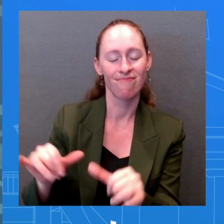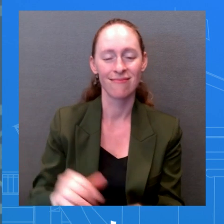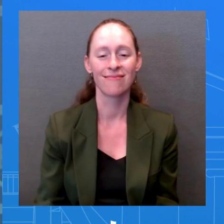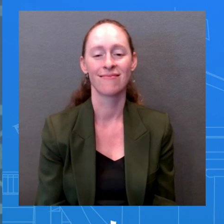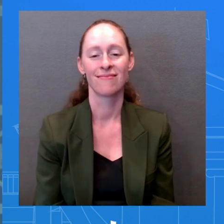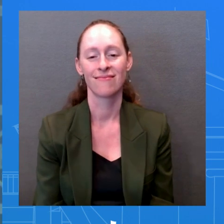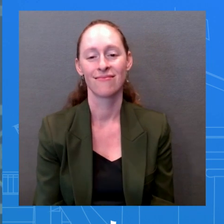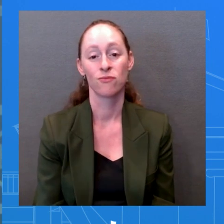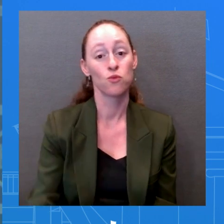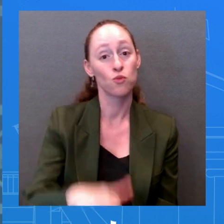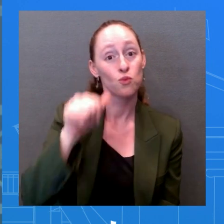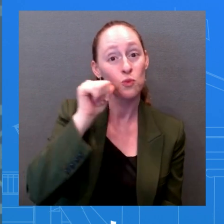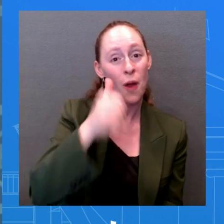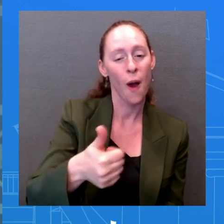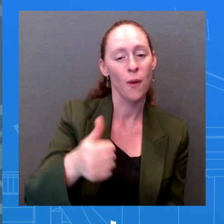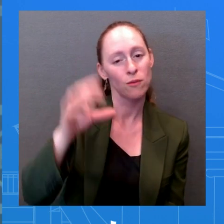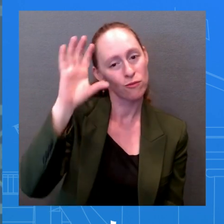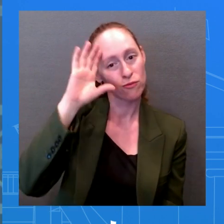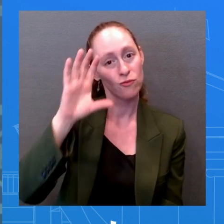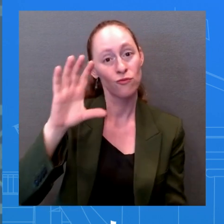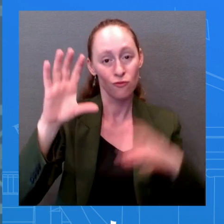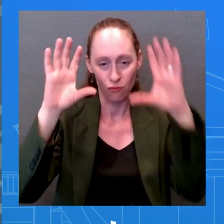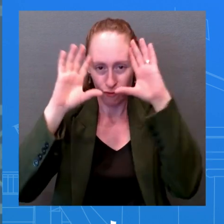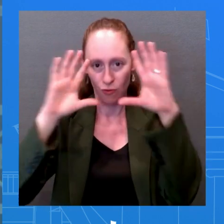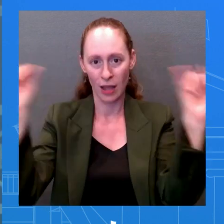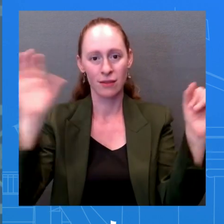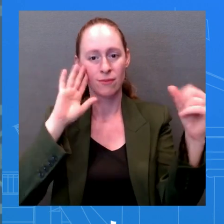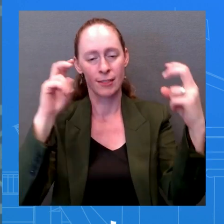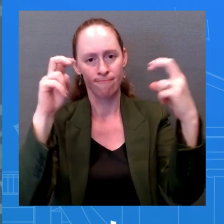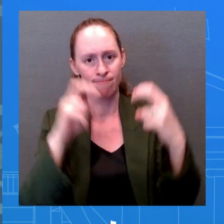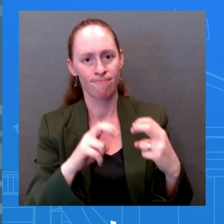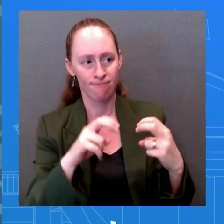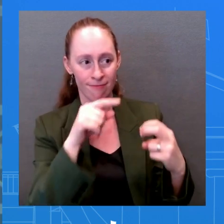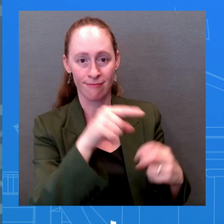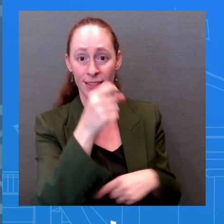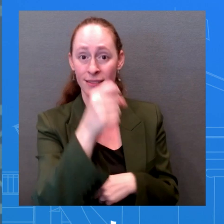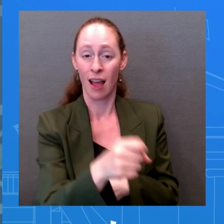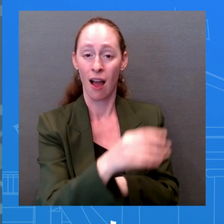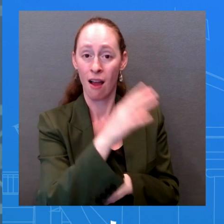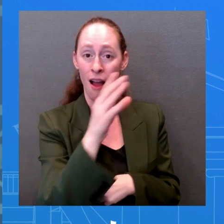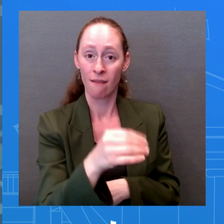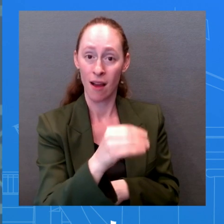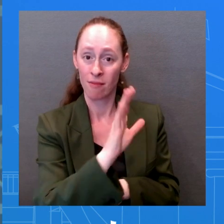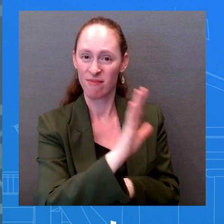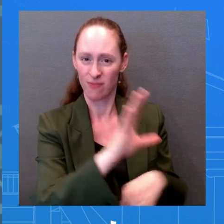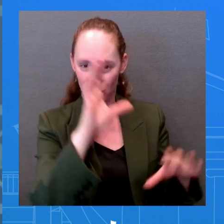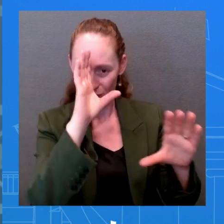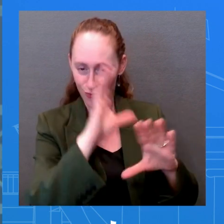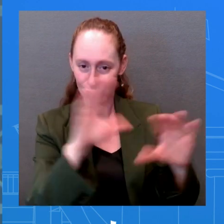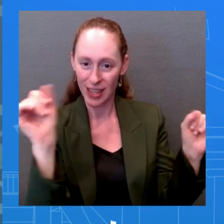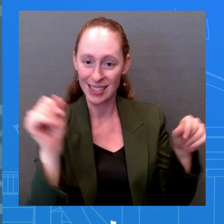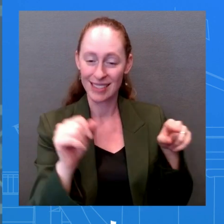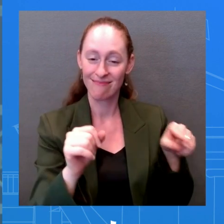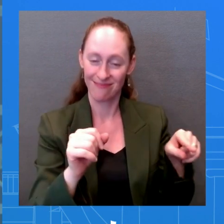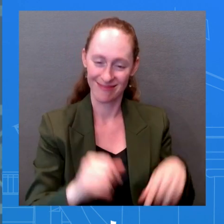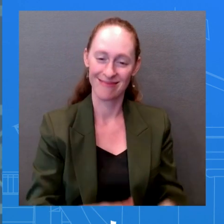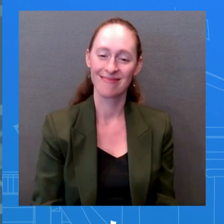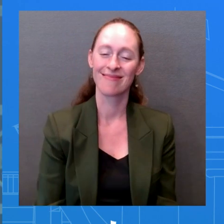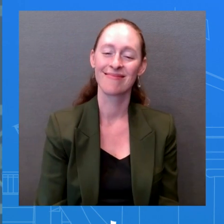South African President Ramapho- -- Ramaposa [Ramaphosa] at the White House. President Biden looks forward to consulting with President Ramaposa [Ramaphosa]